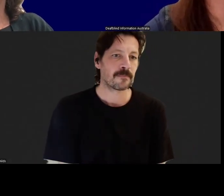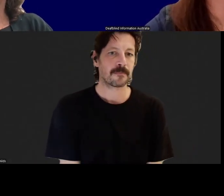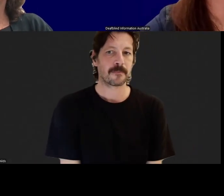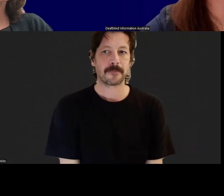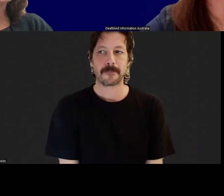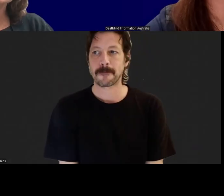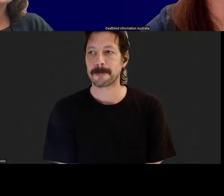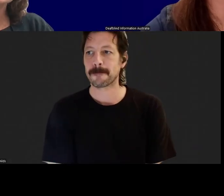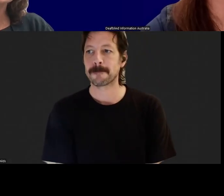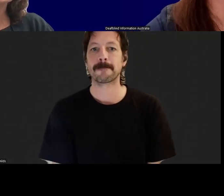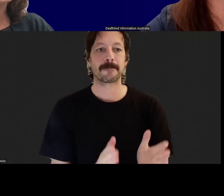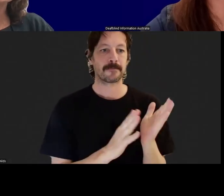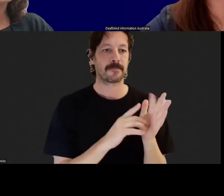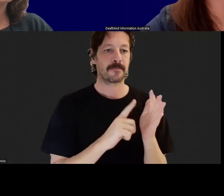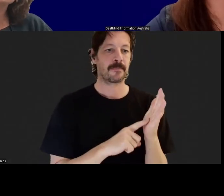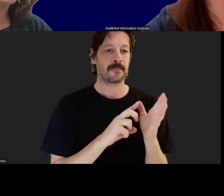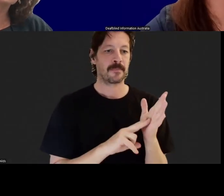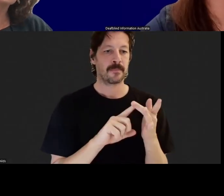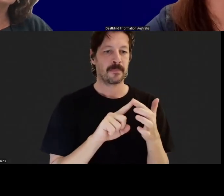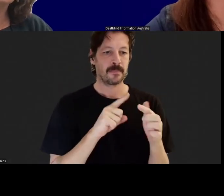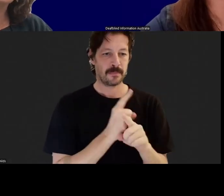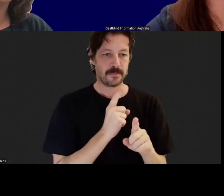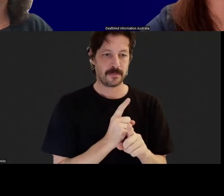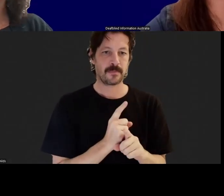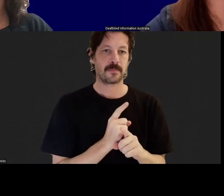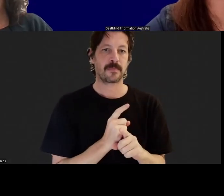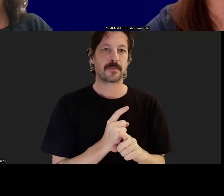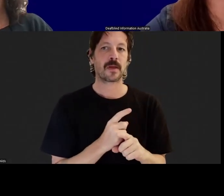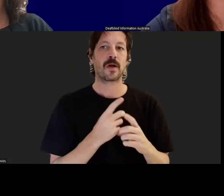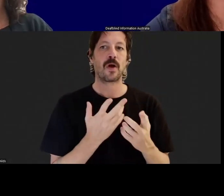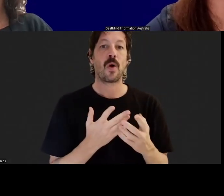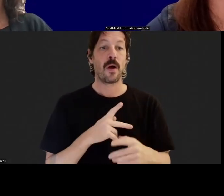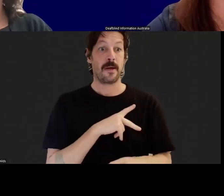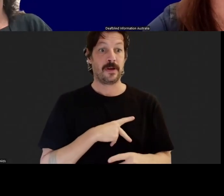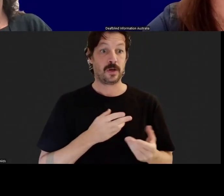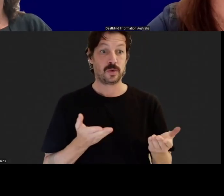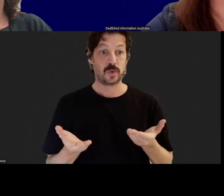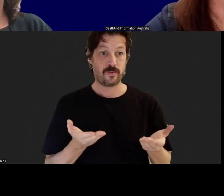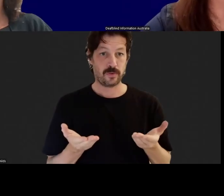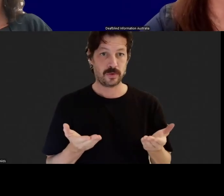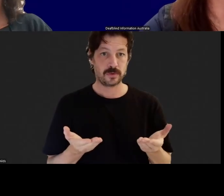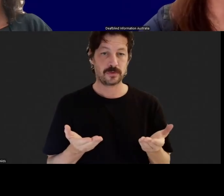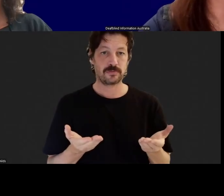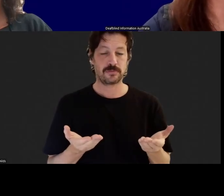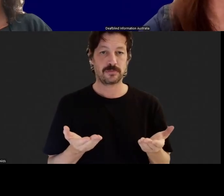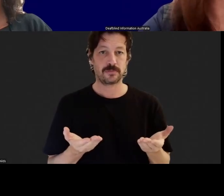Its Melanie speaking. In terms of professional services, there are a number of deafblind people,